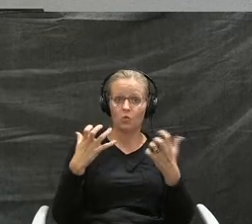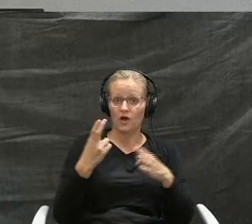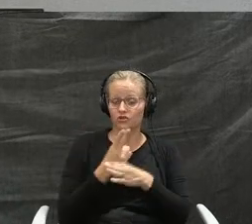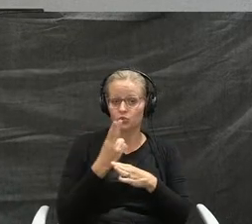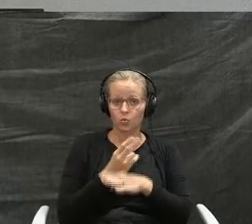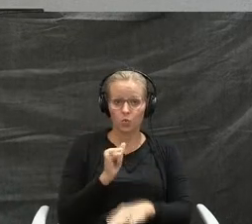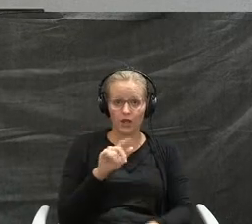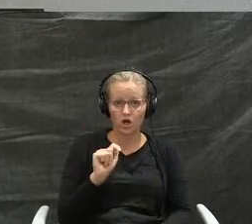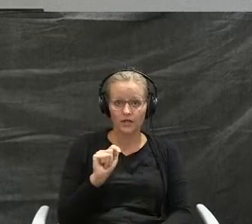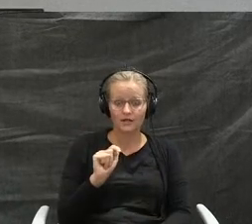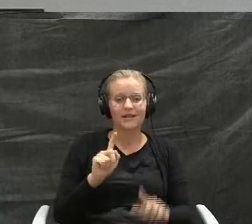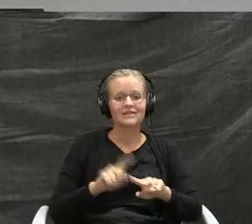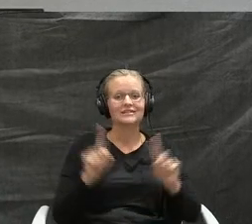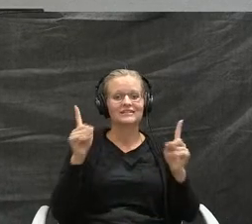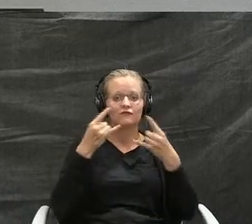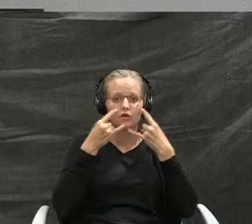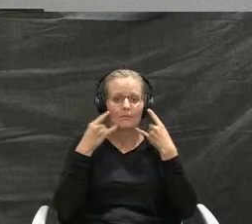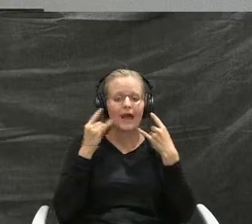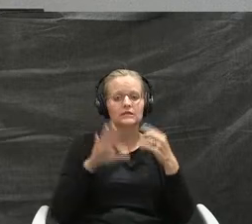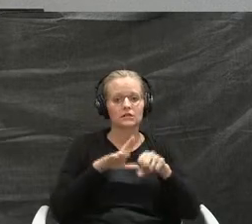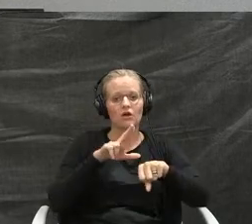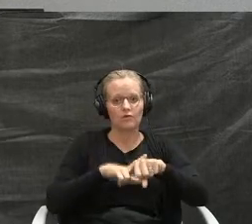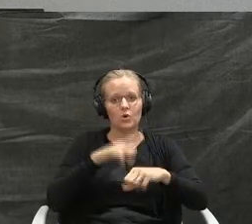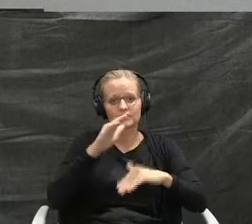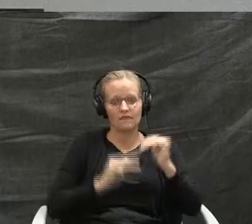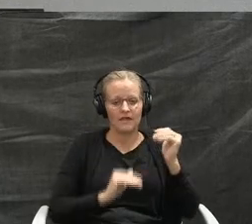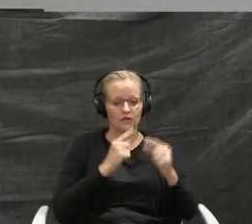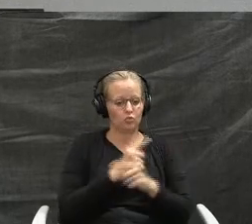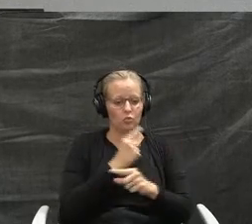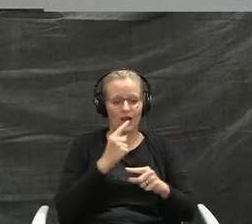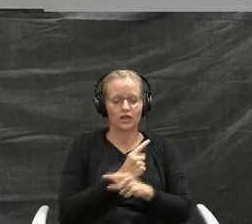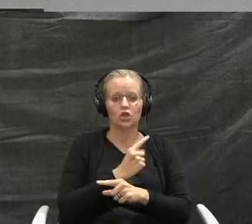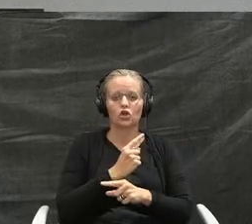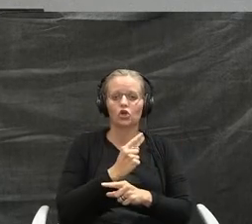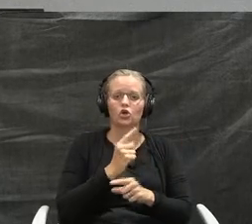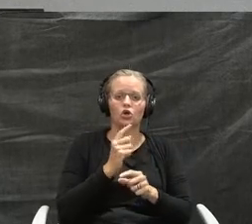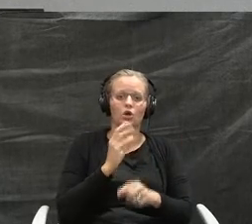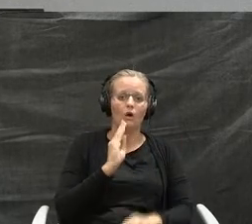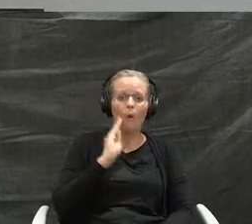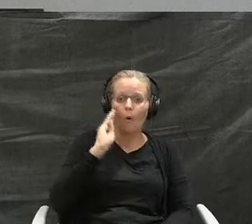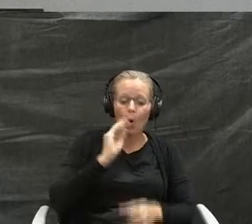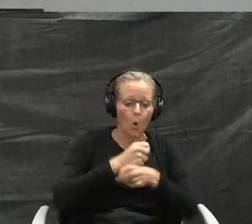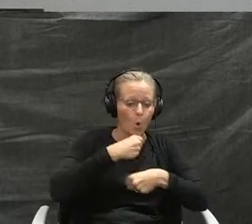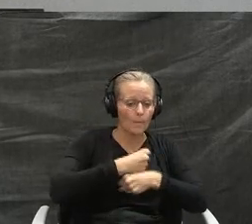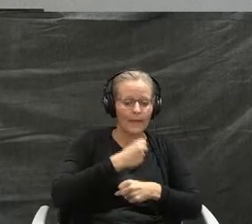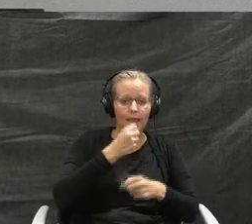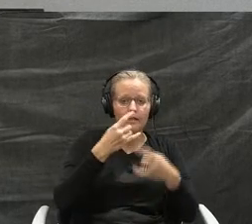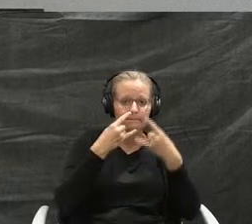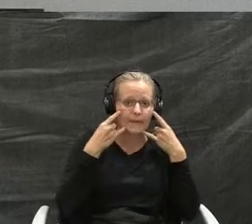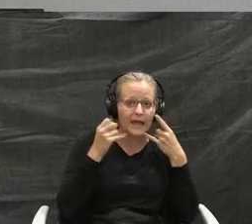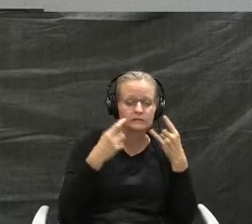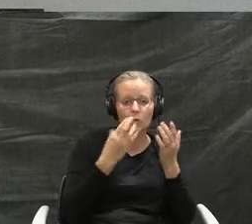course, than the homemade mask or the Boston Mass that you just wear with a hook over each year.